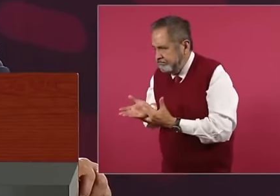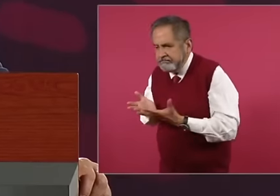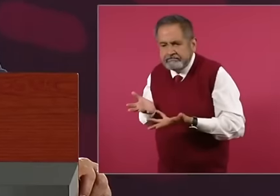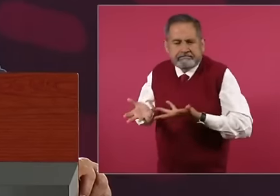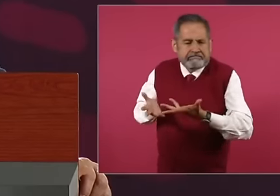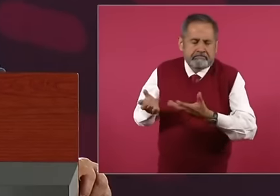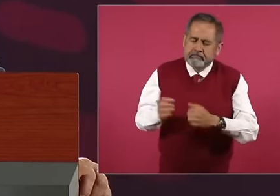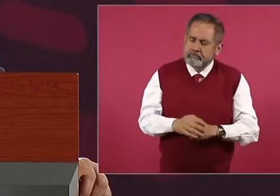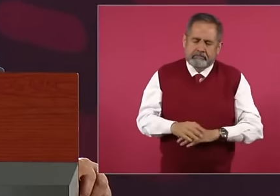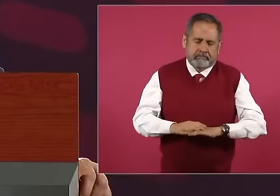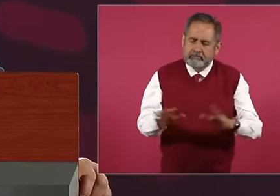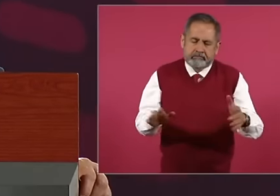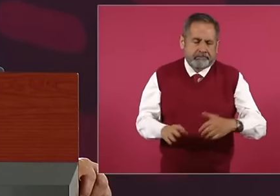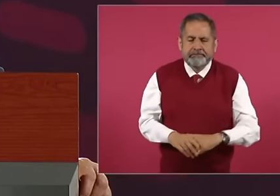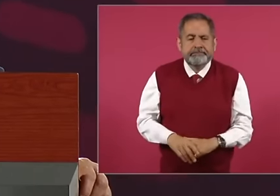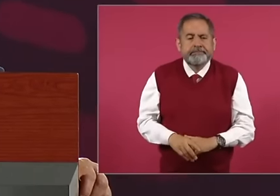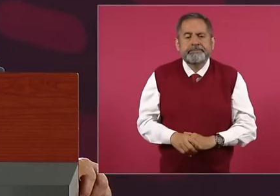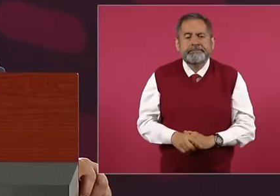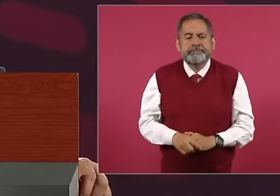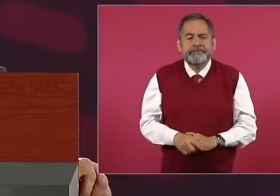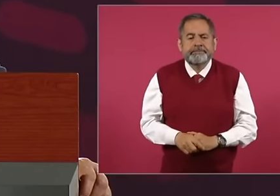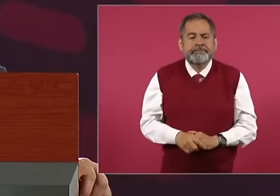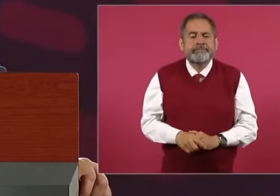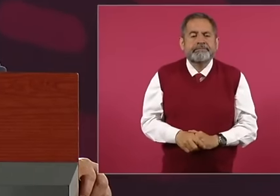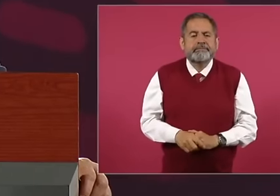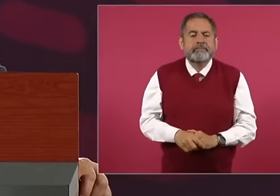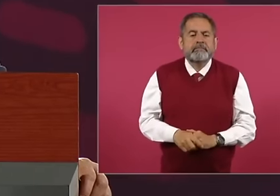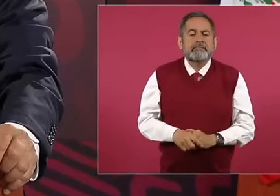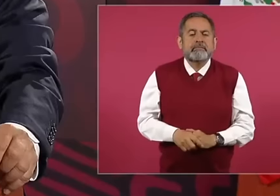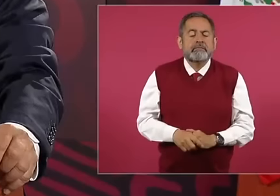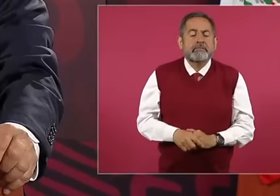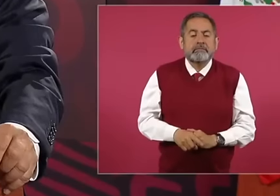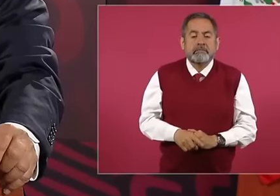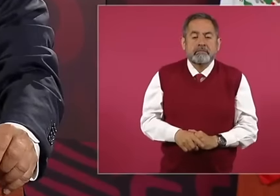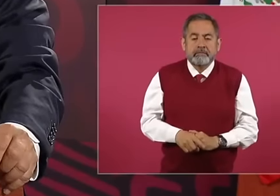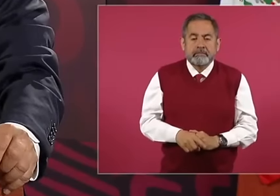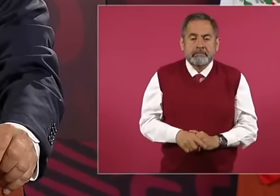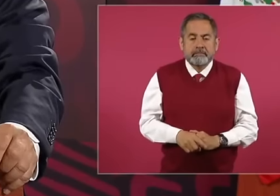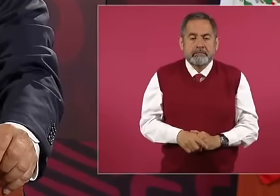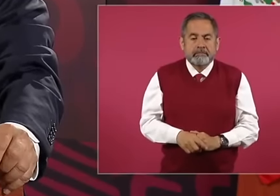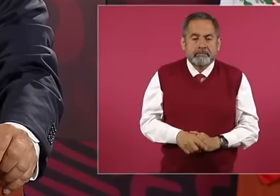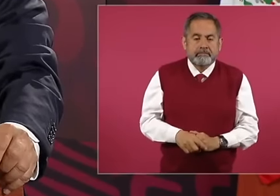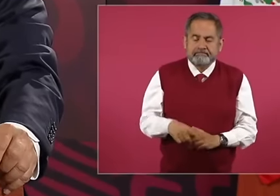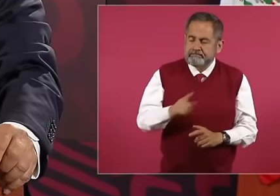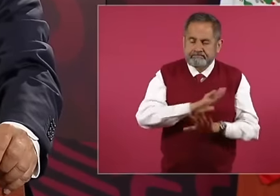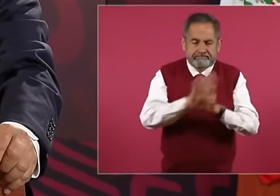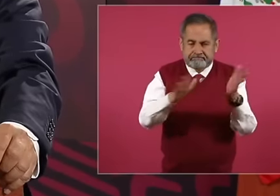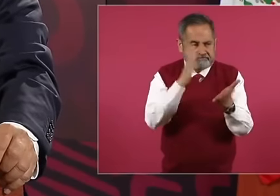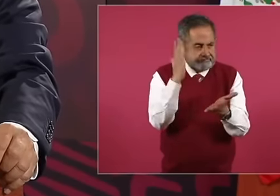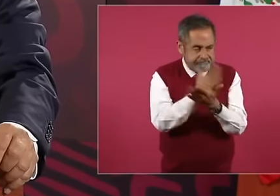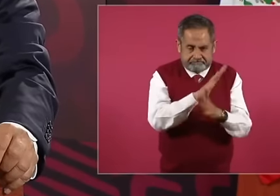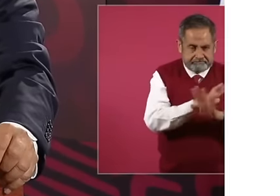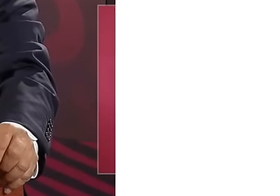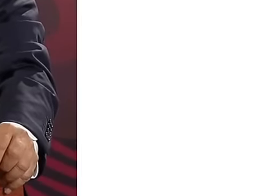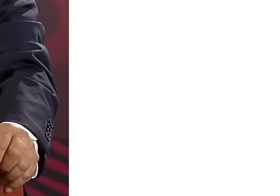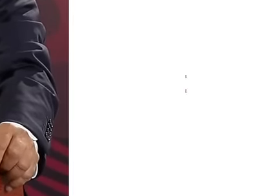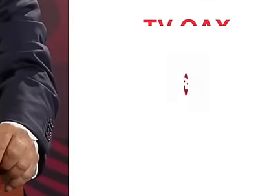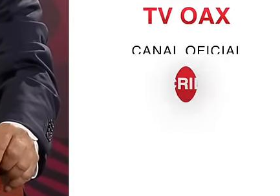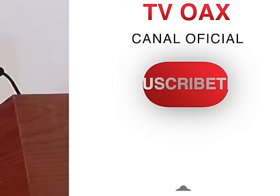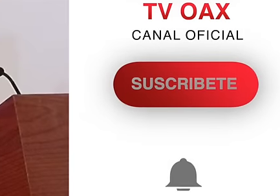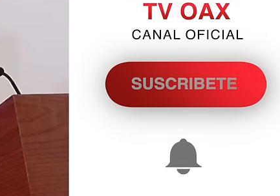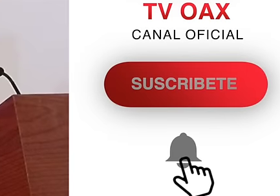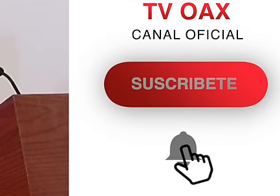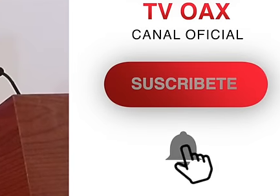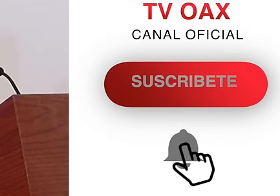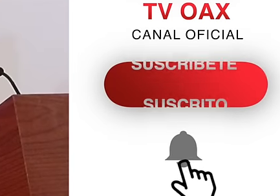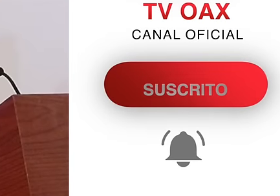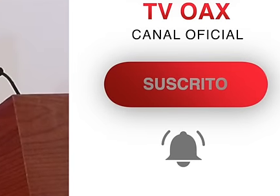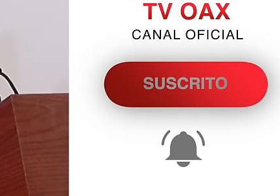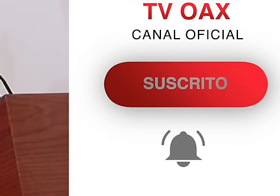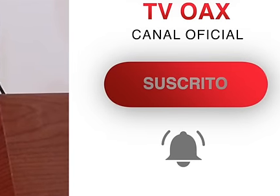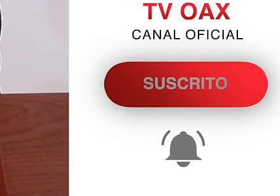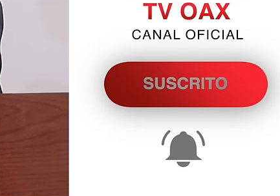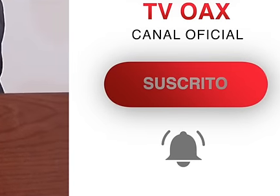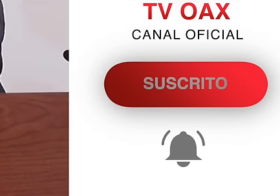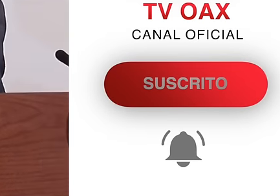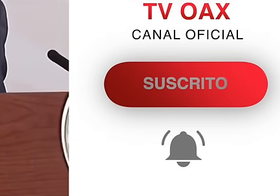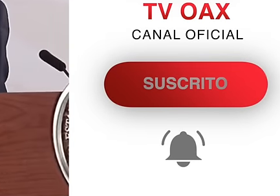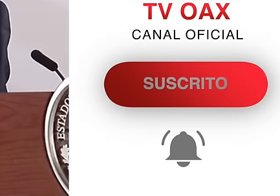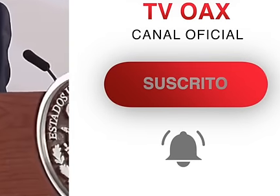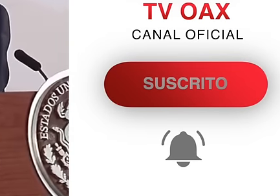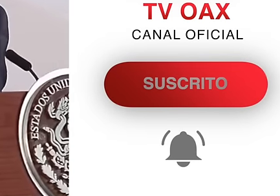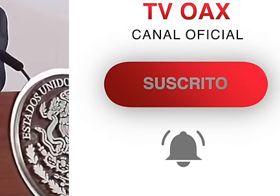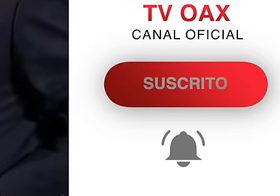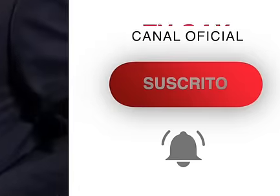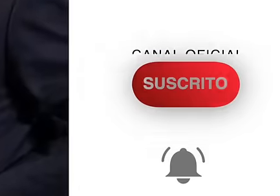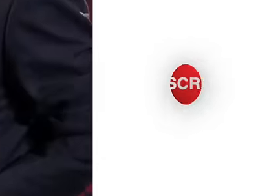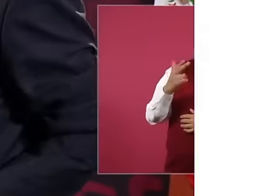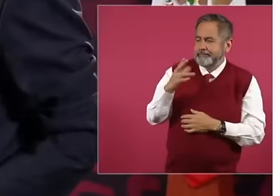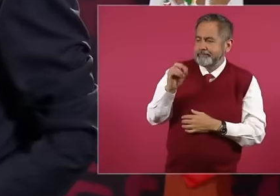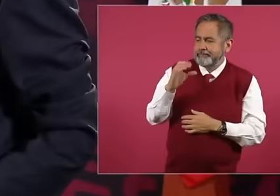but now It will change, compadre. It will change, as the teacher would say, Chico, well, let's go.